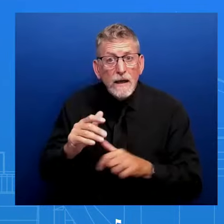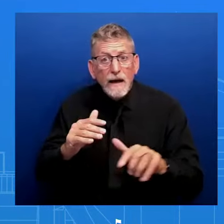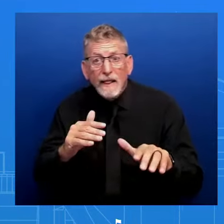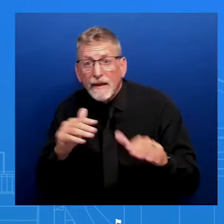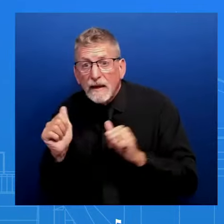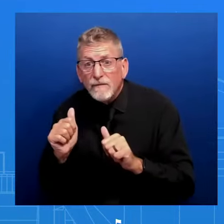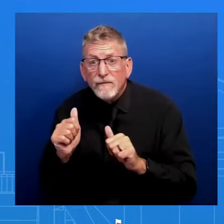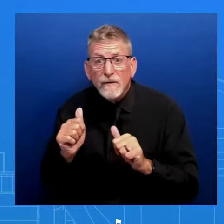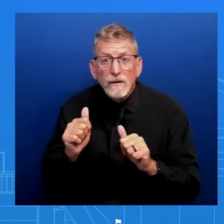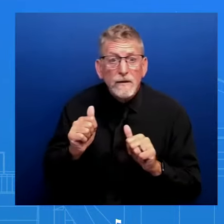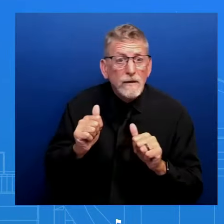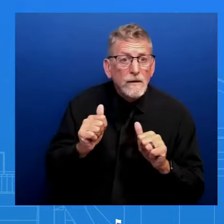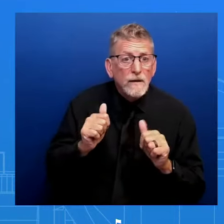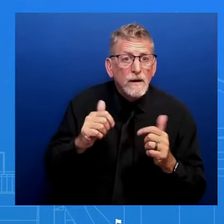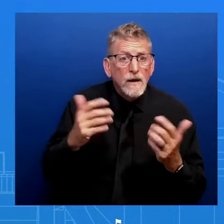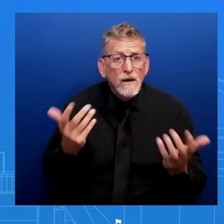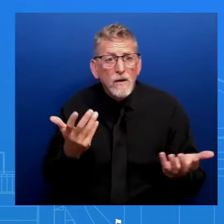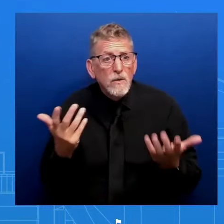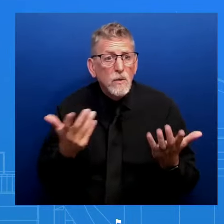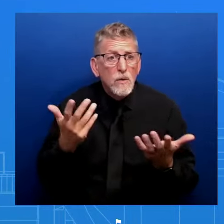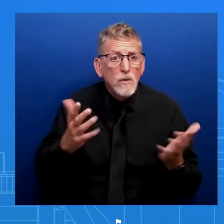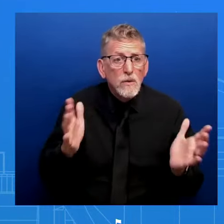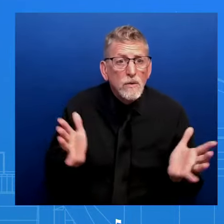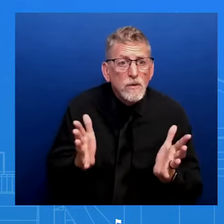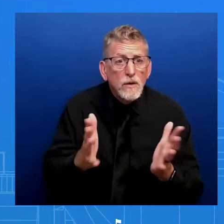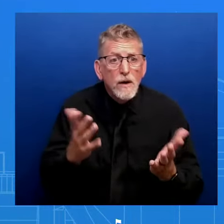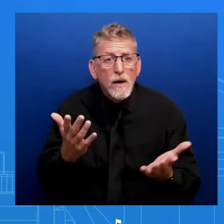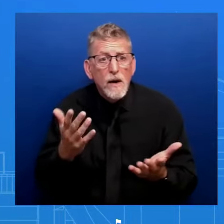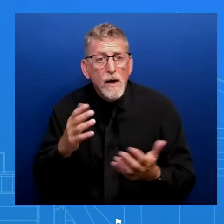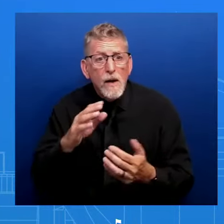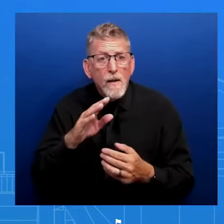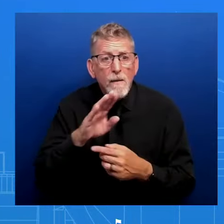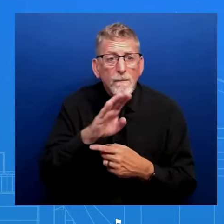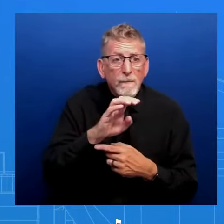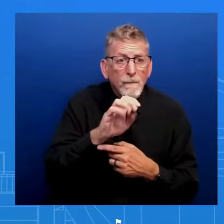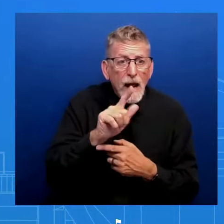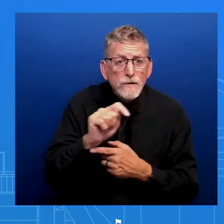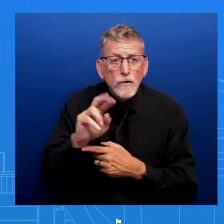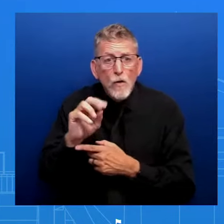You've -- obviously, you're not supportive of the Belt and Road Initiative and have been trying to create alternatives to it.